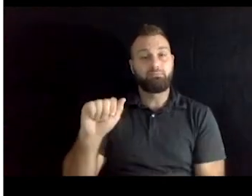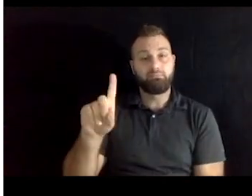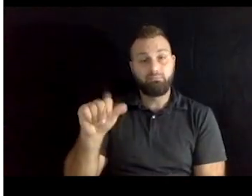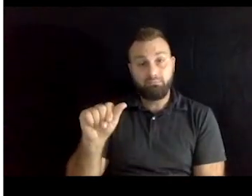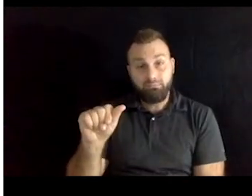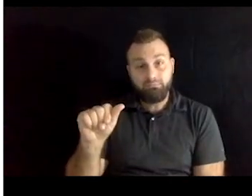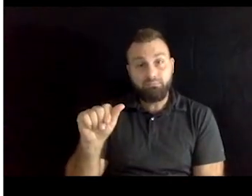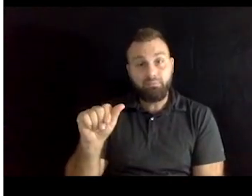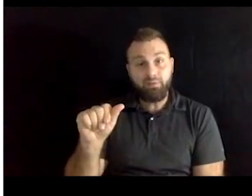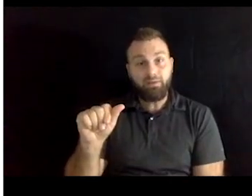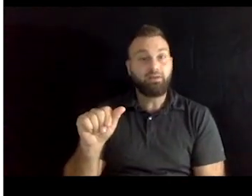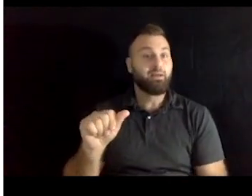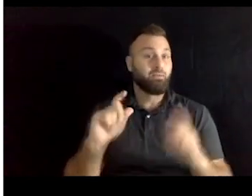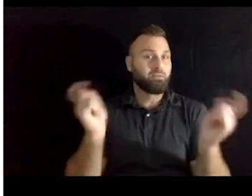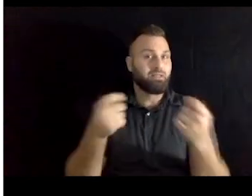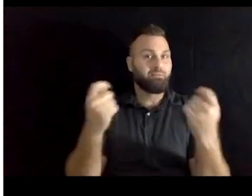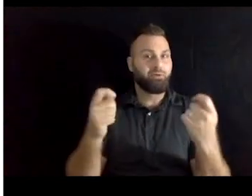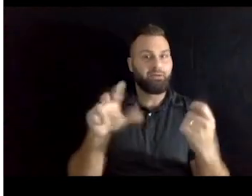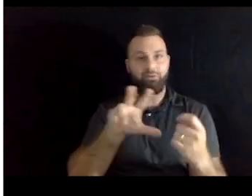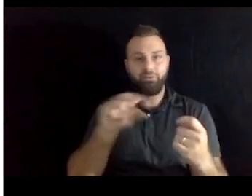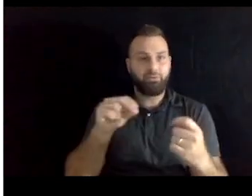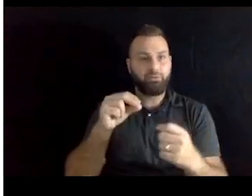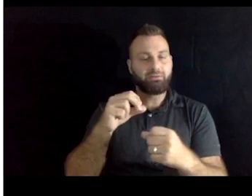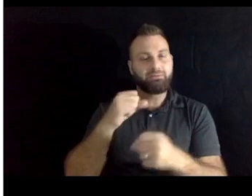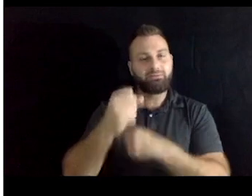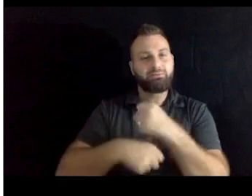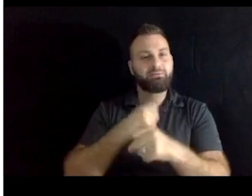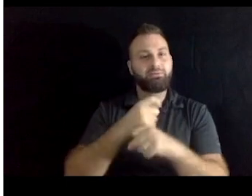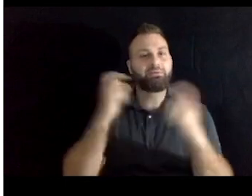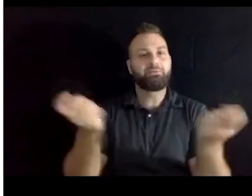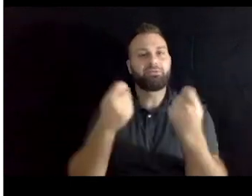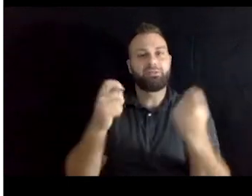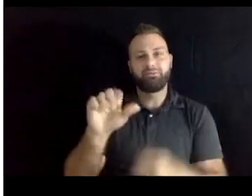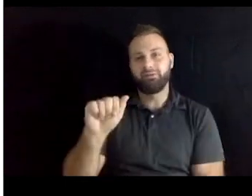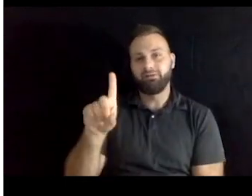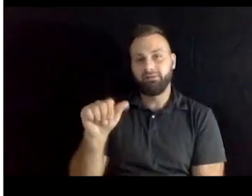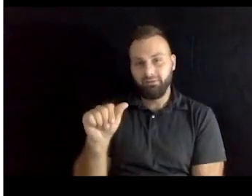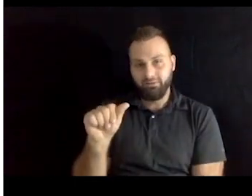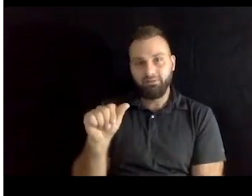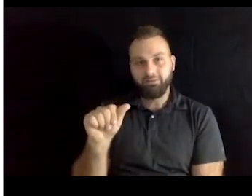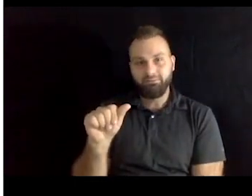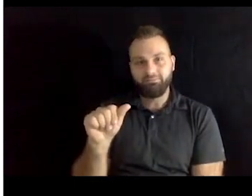And we are celebrating 30th anniversary this year of the ADA.